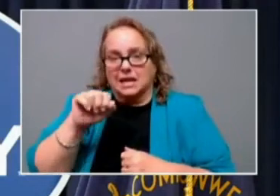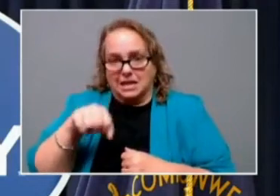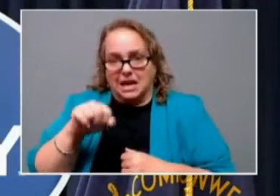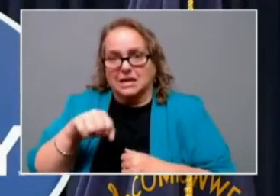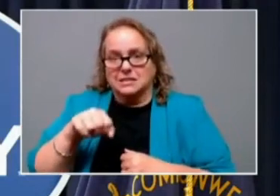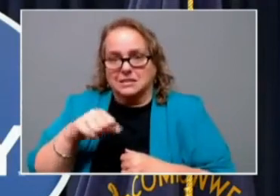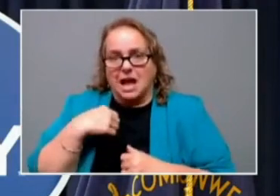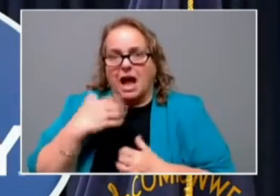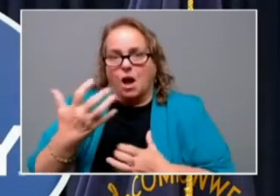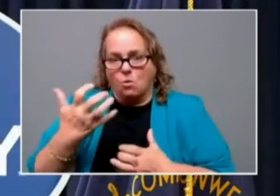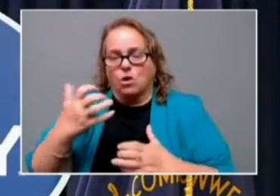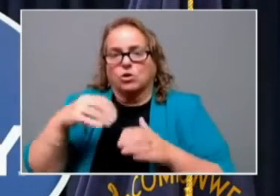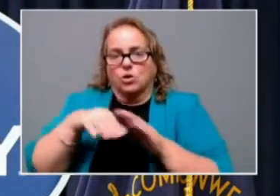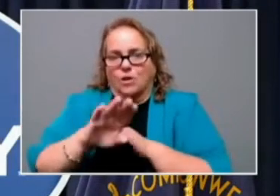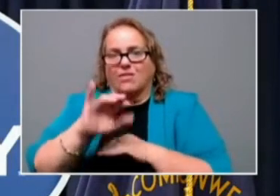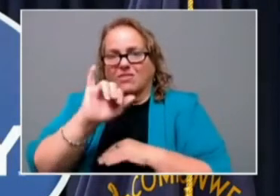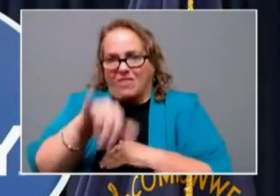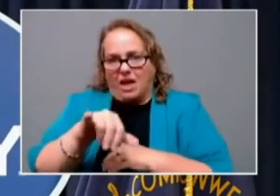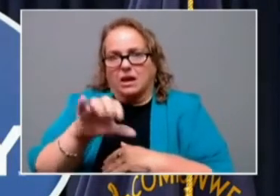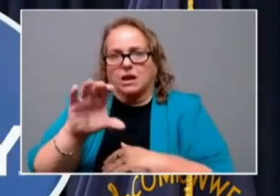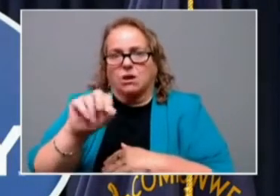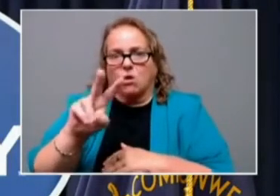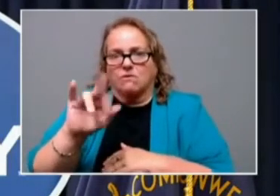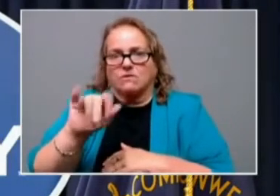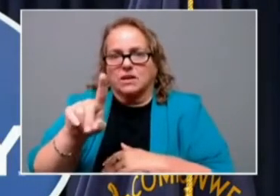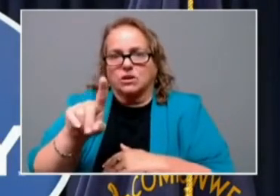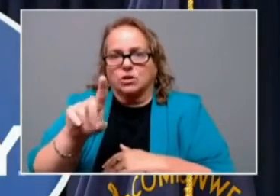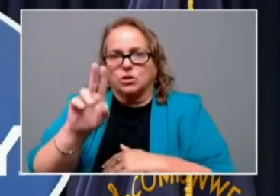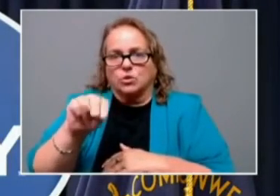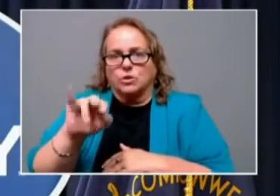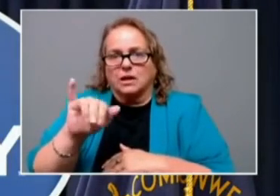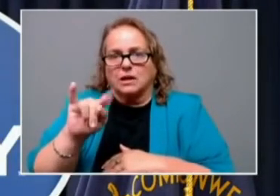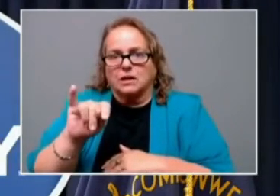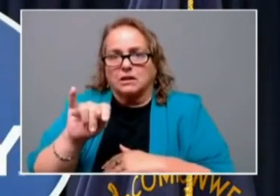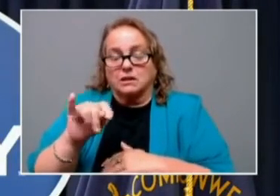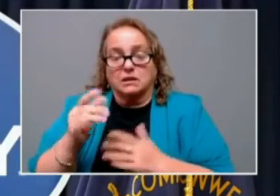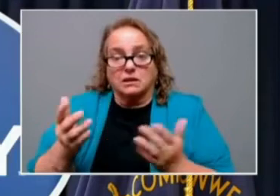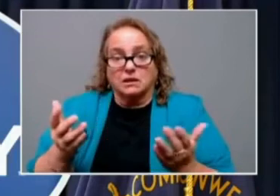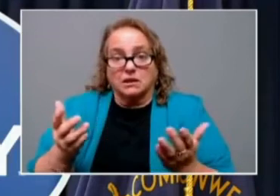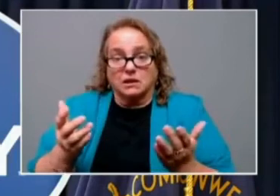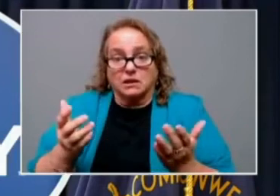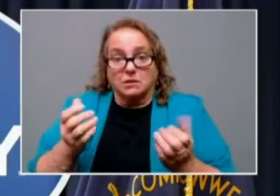Covid unit in many ways. That's today's version of running into that building